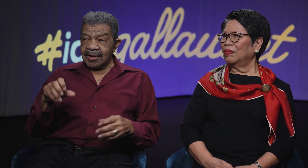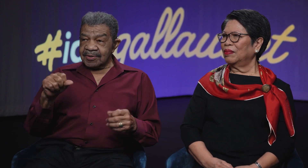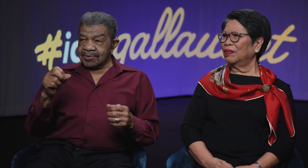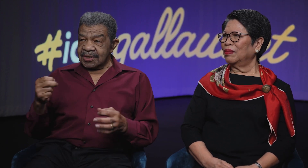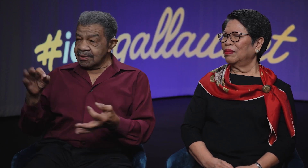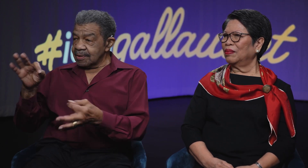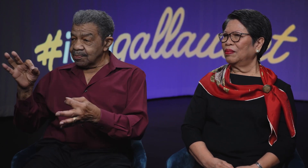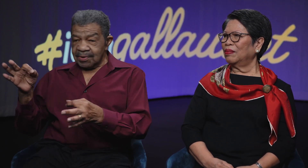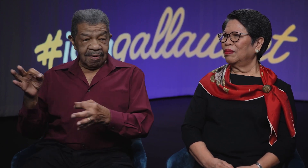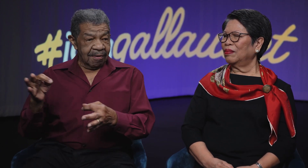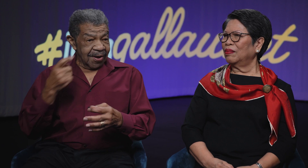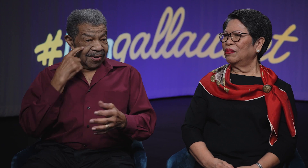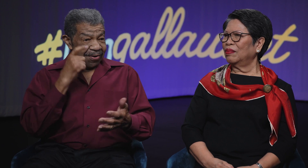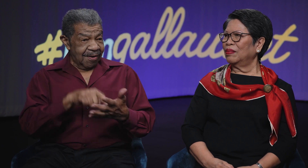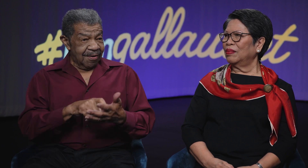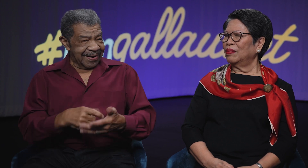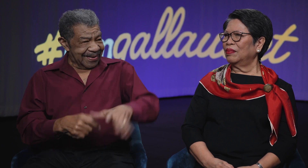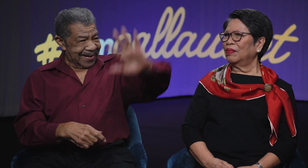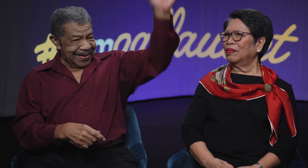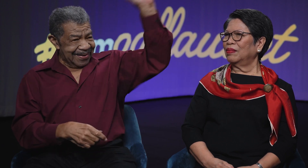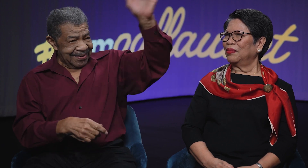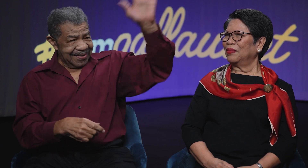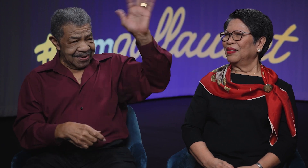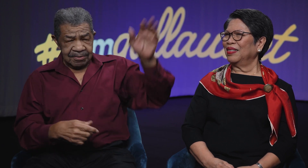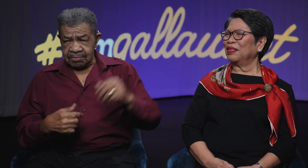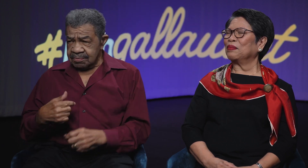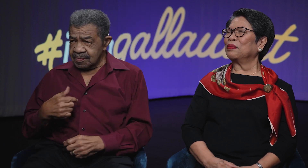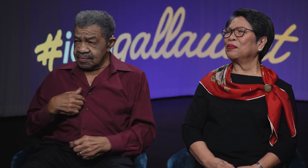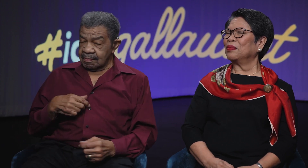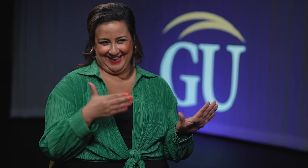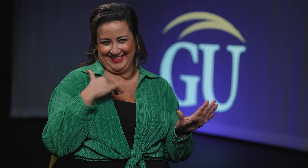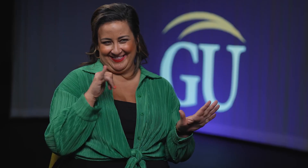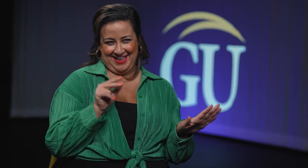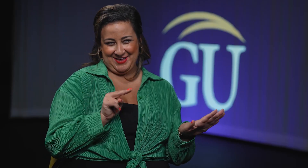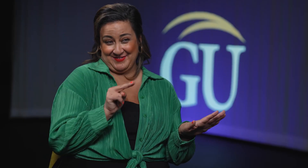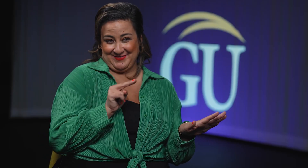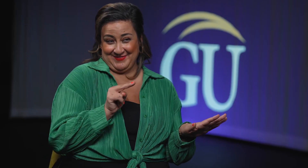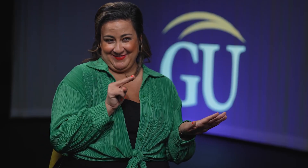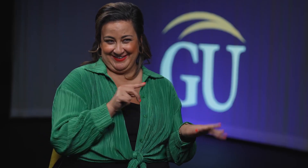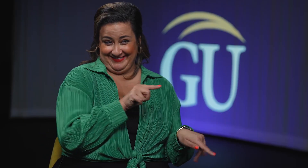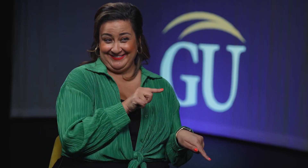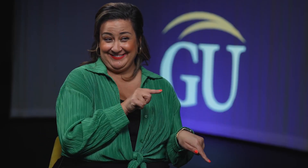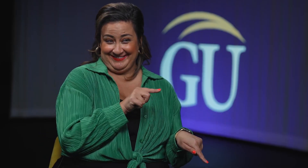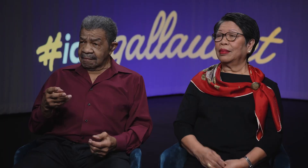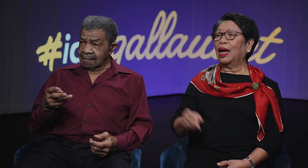As soon as she noticed me, she stopped interpreting and waved at me! There was a little something there, huh?